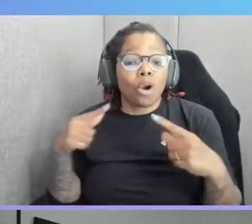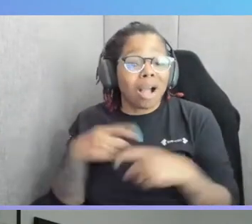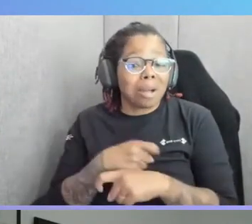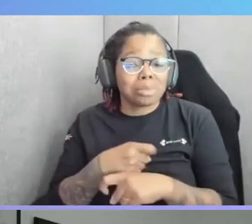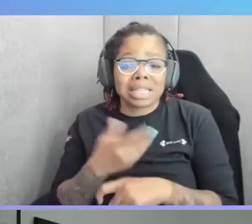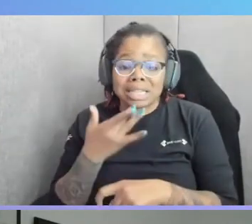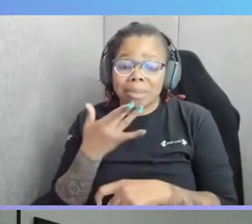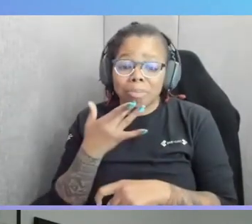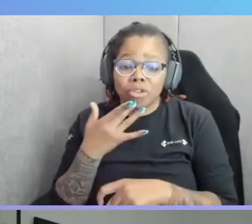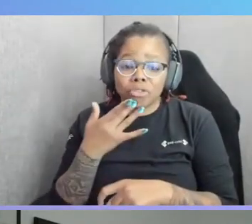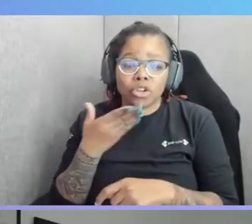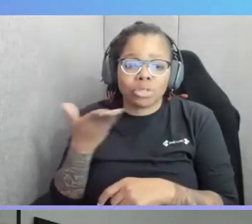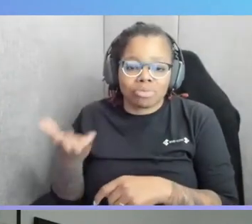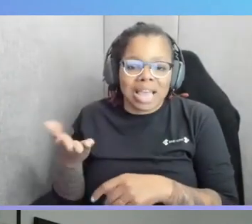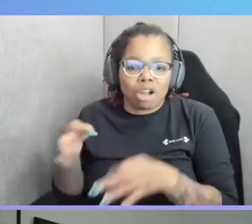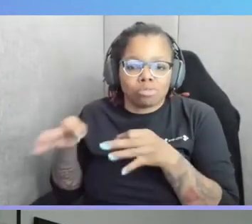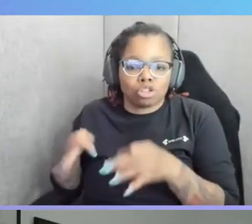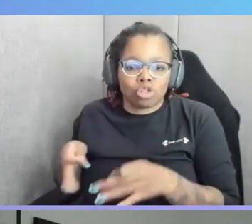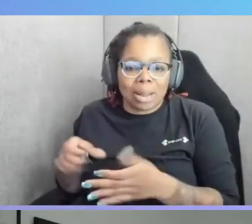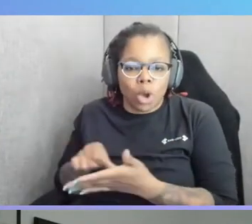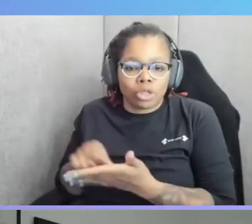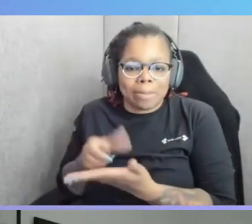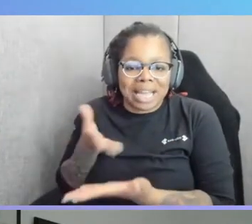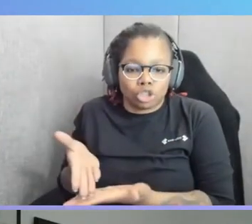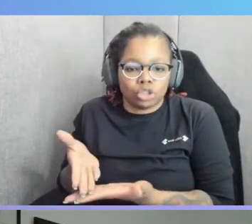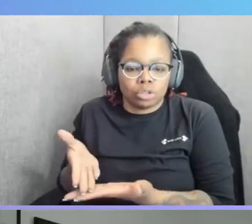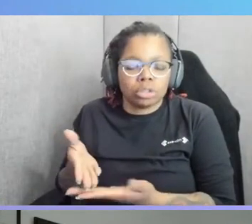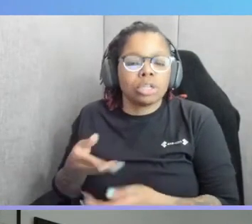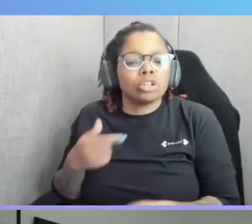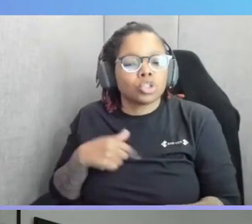description on the page. So we did hear this, this request for